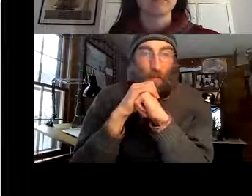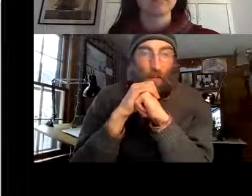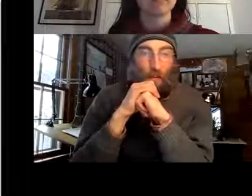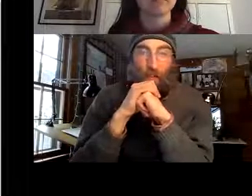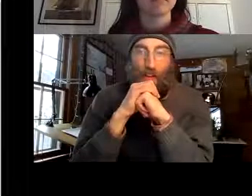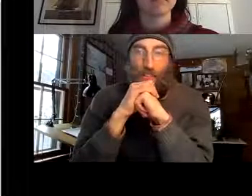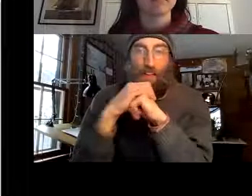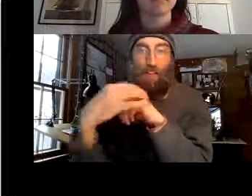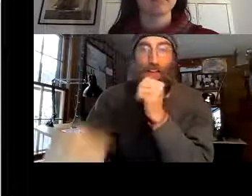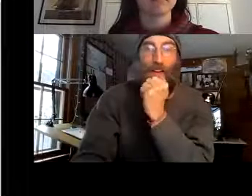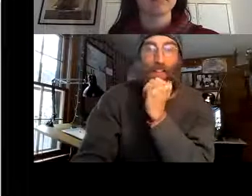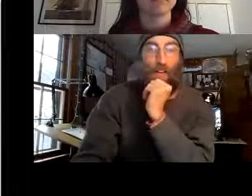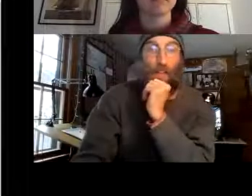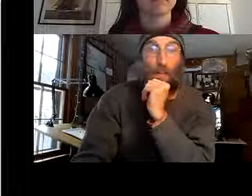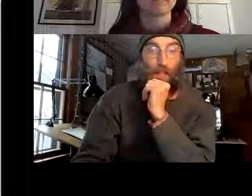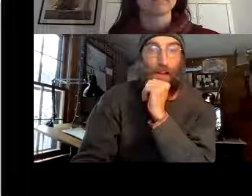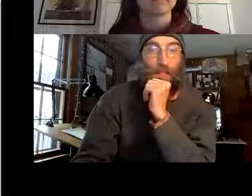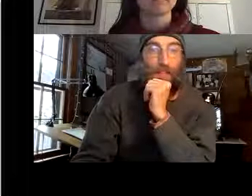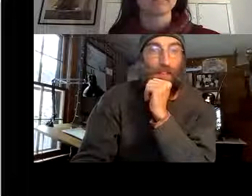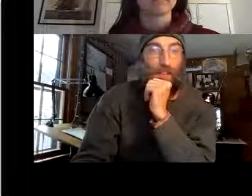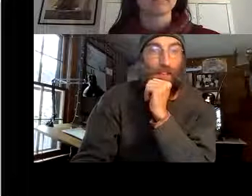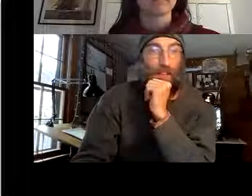putting their lives together, and starting to build houses and starting to